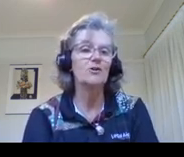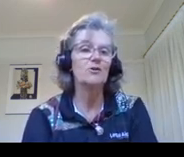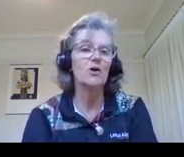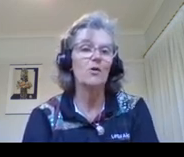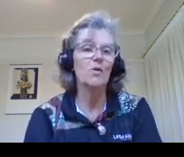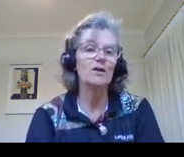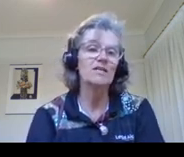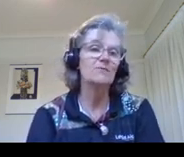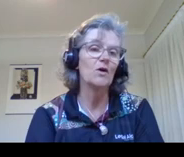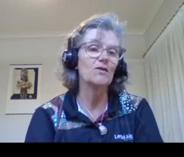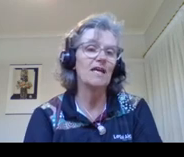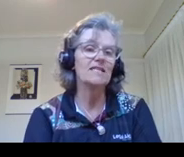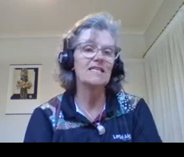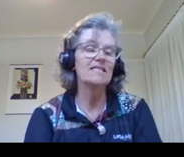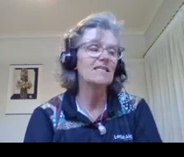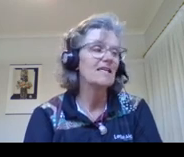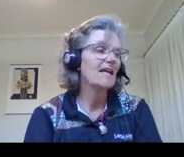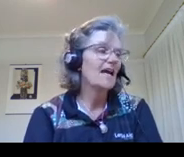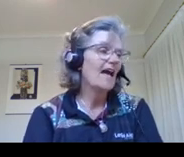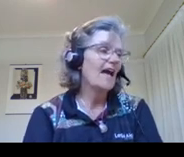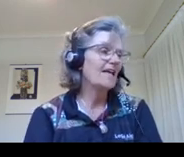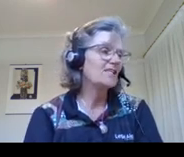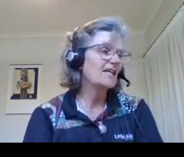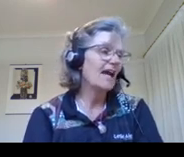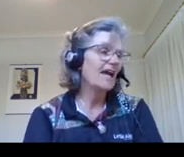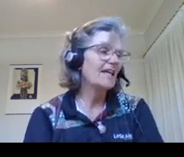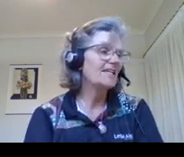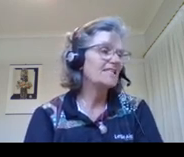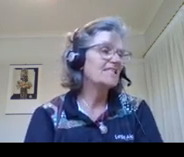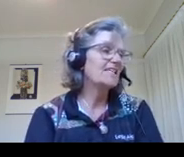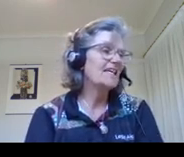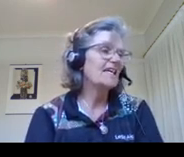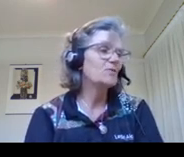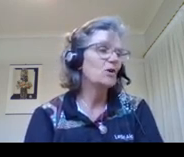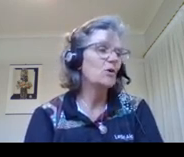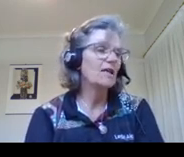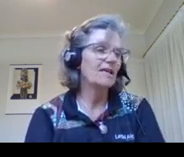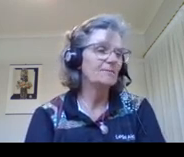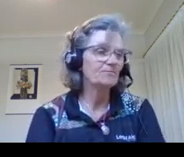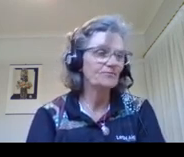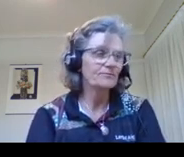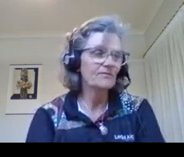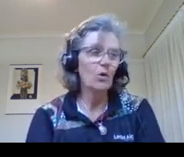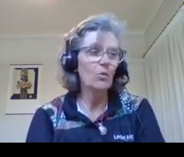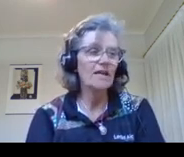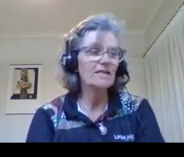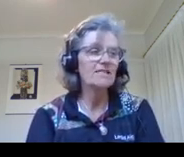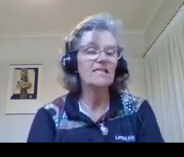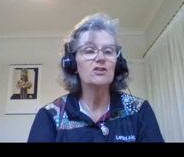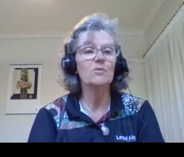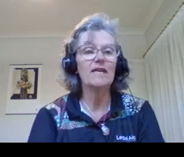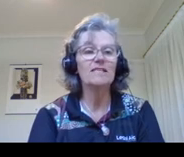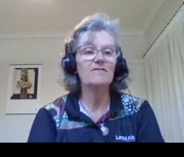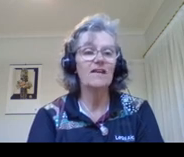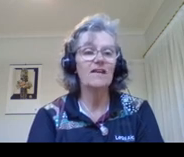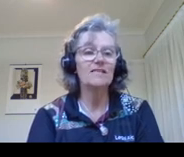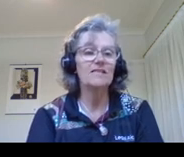got what and what they did and k is to keep talking awareness is your best defence against